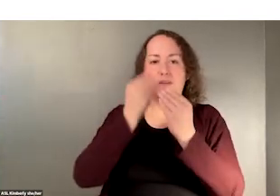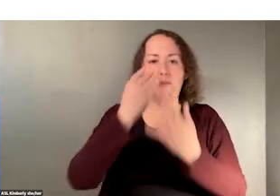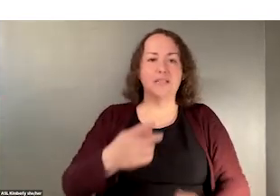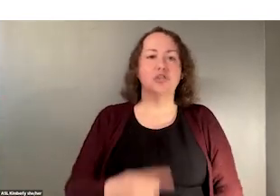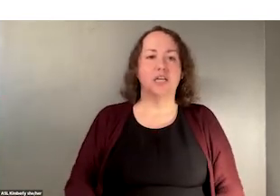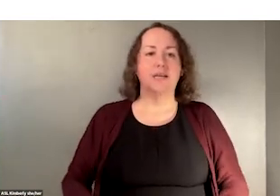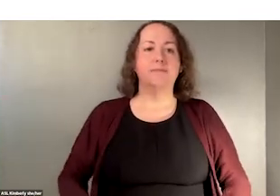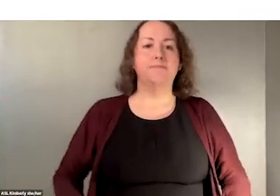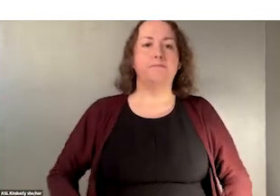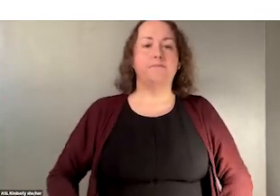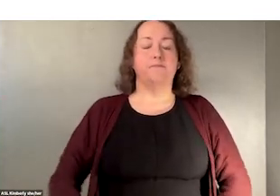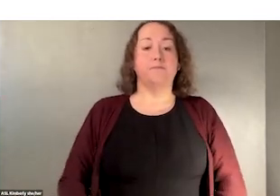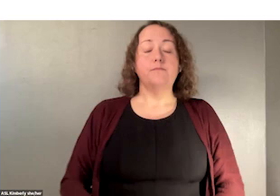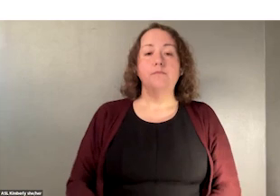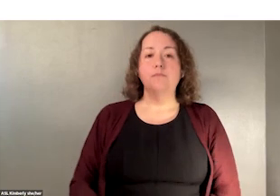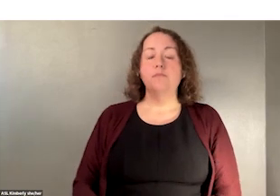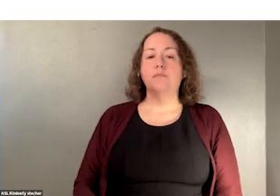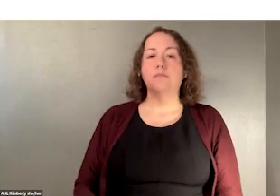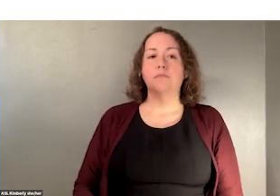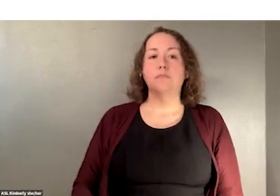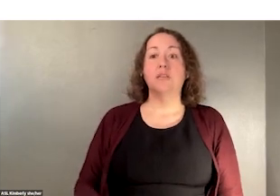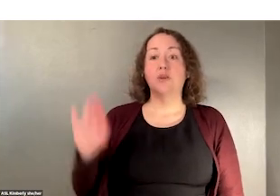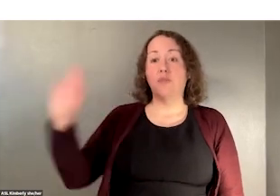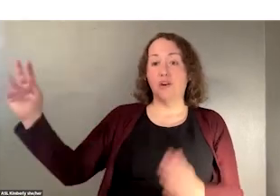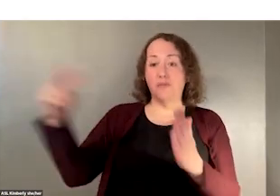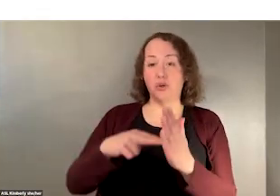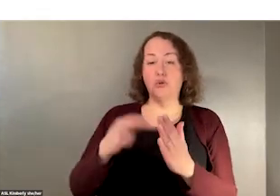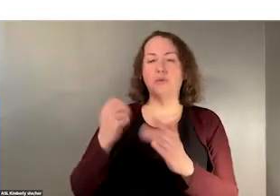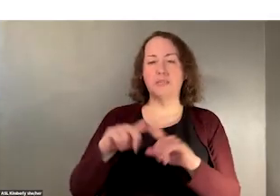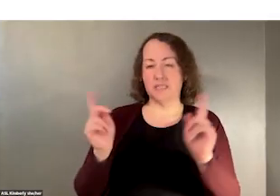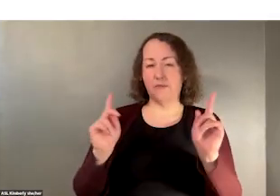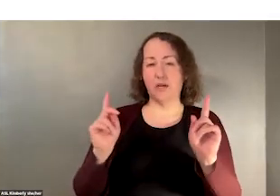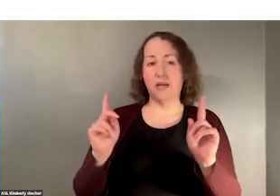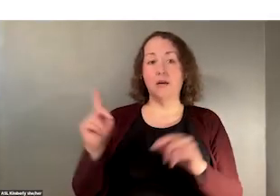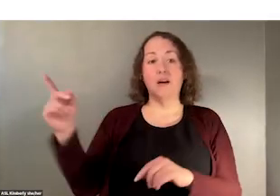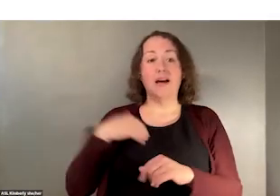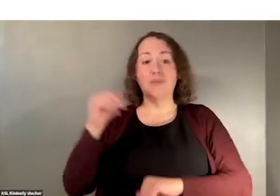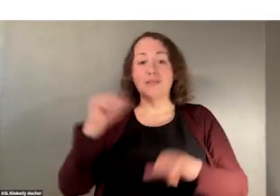They see things in a slightly different way. They have their own SciENcv. They can make their own documents.